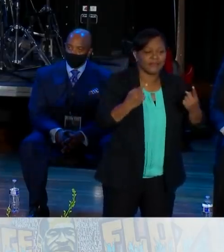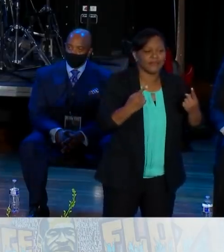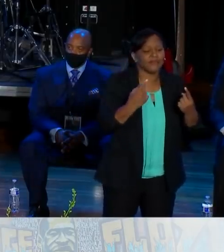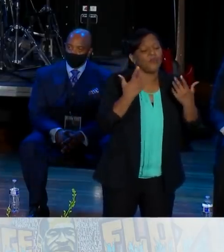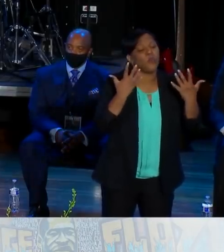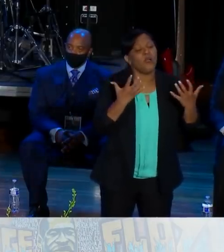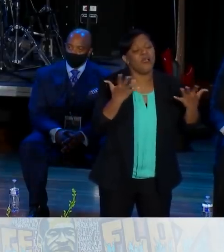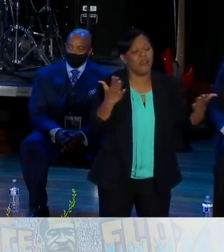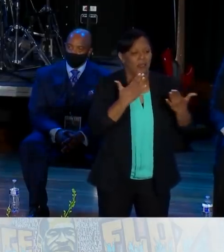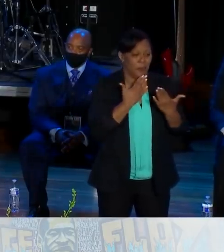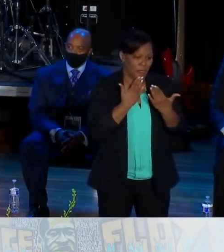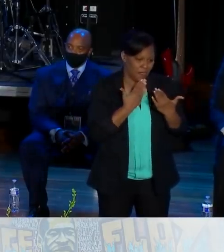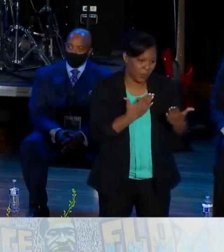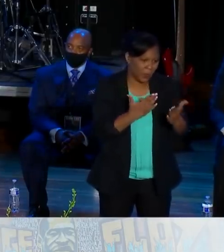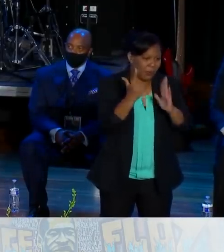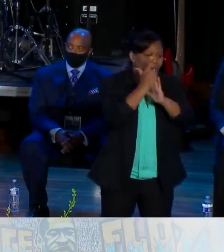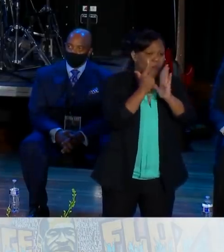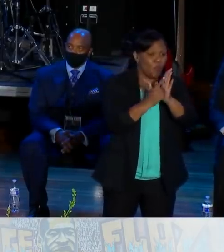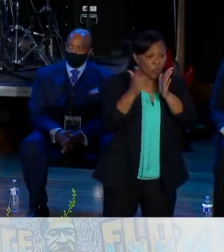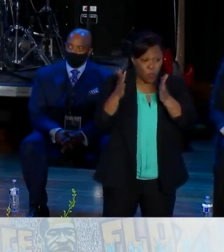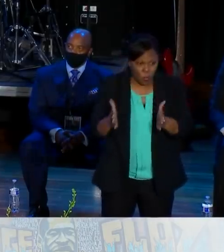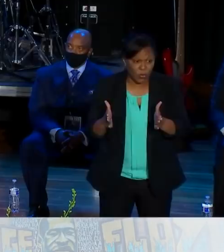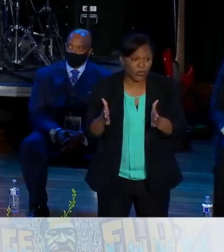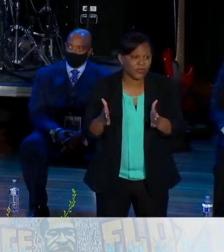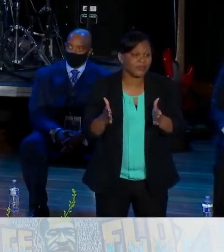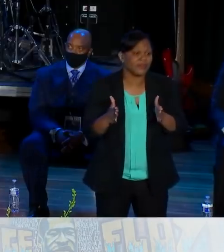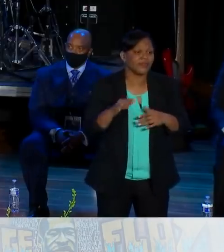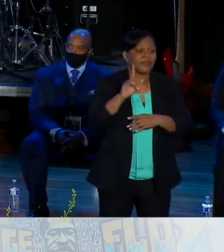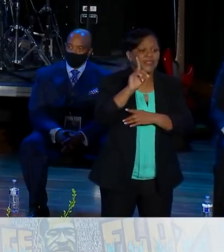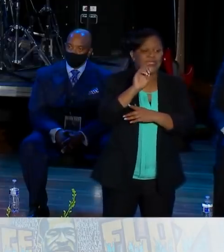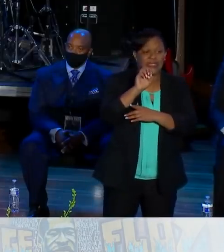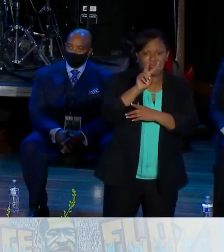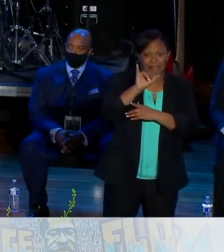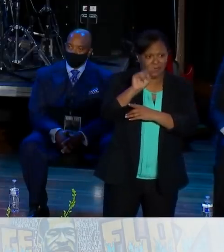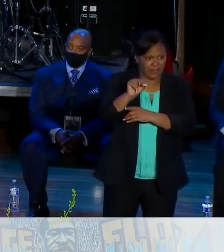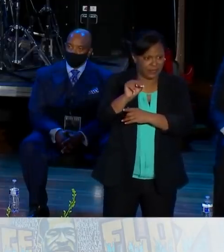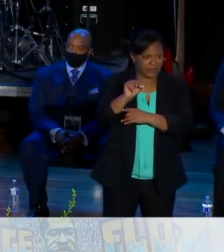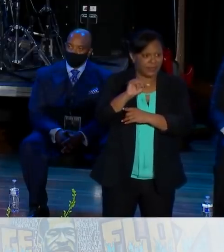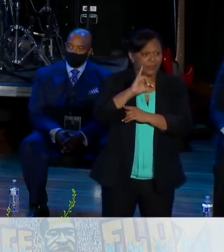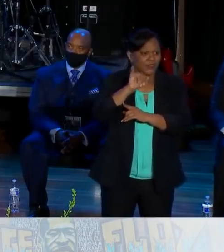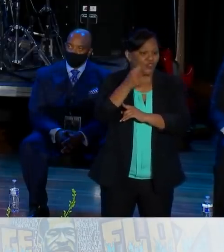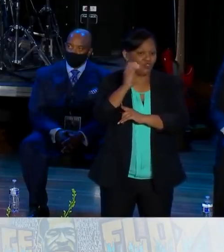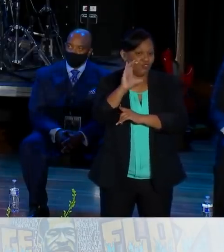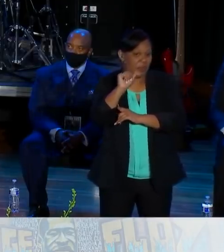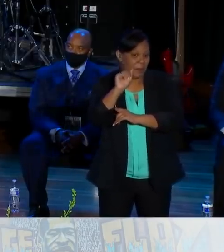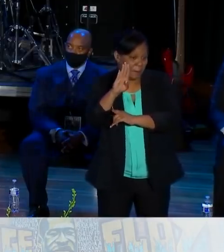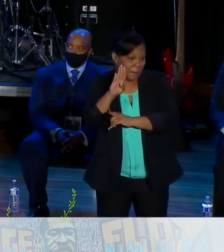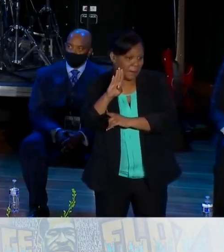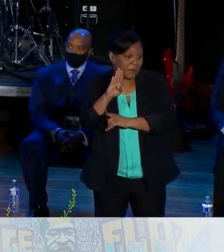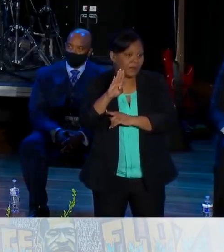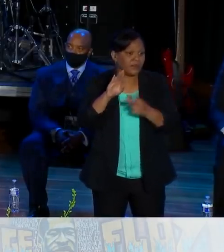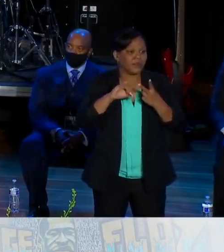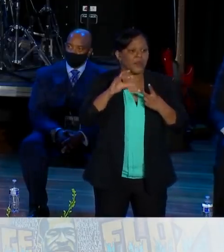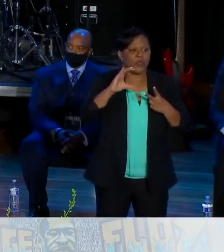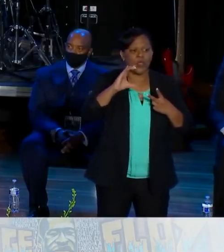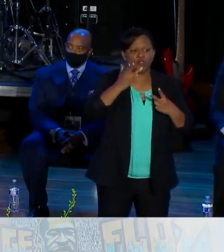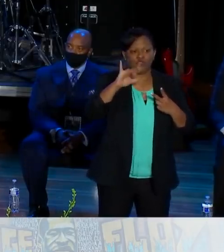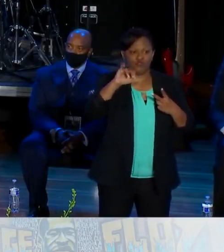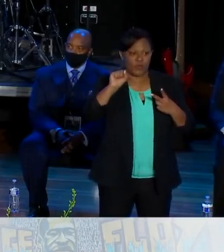ONES WHO KNEW GEORGE FLOYD ALL OF HIS LIFE.